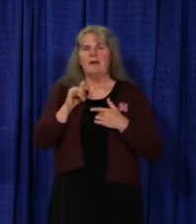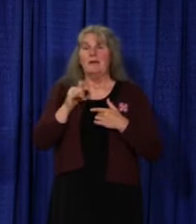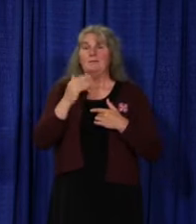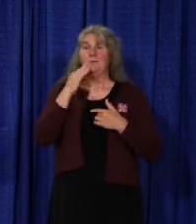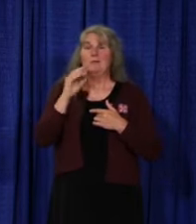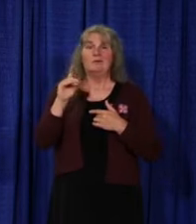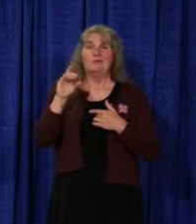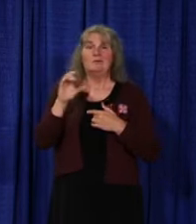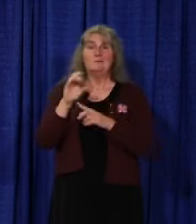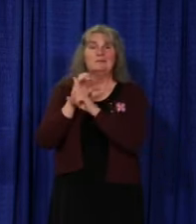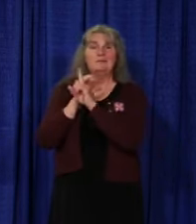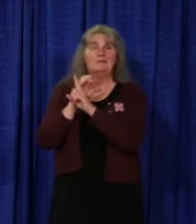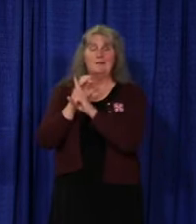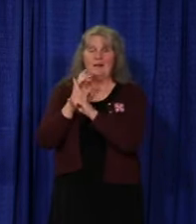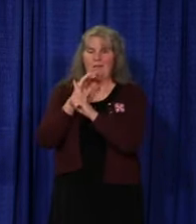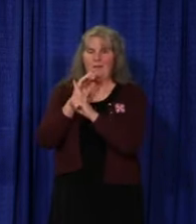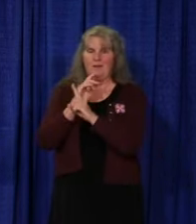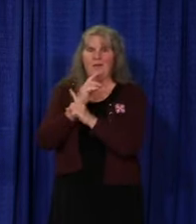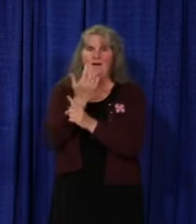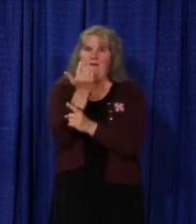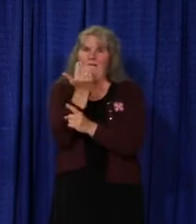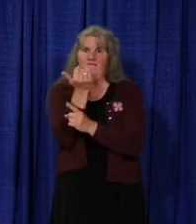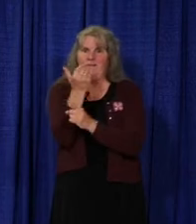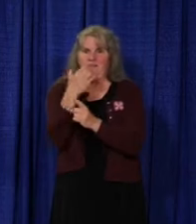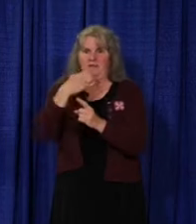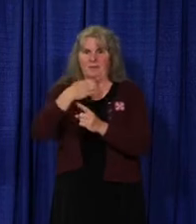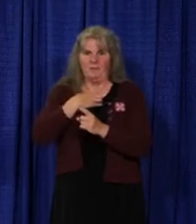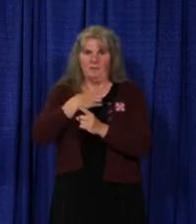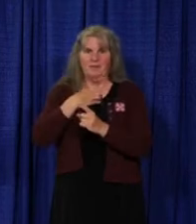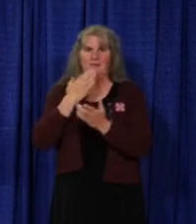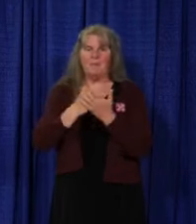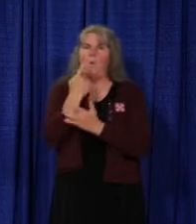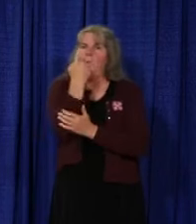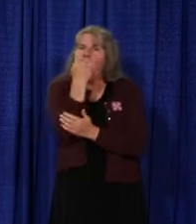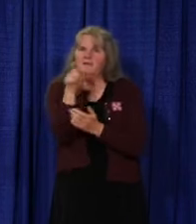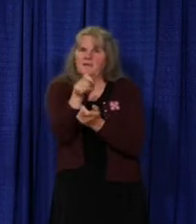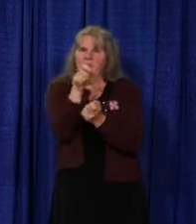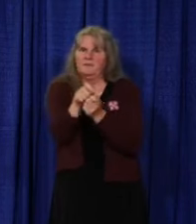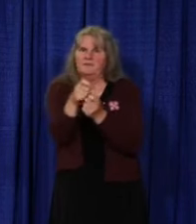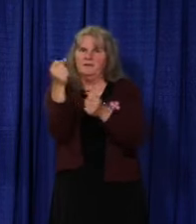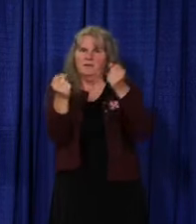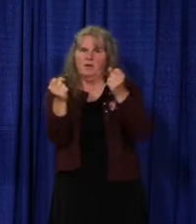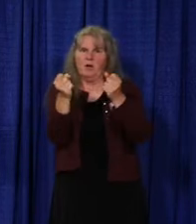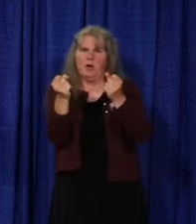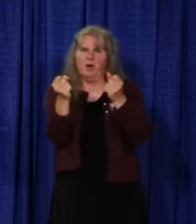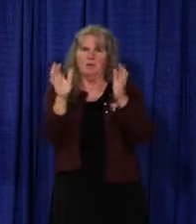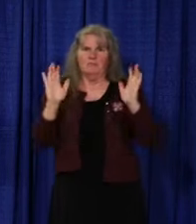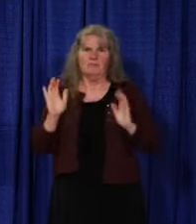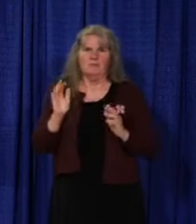Dawson, there was something like 15 complaints all about the same a vehicle with American plates but that person was a